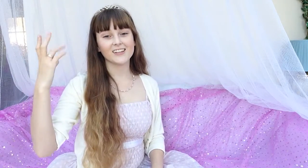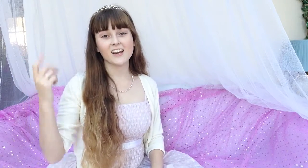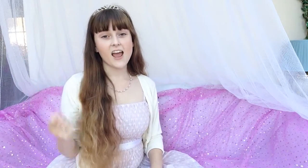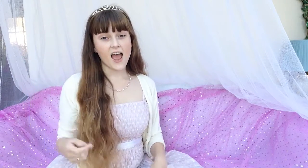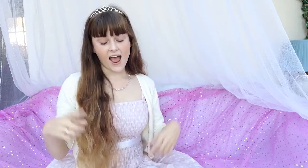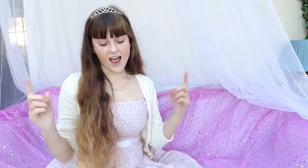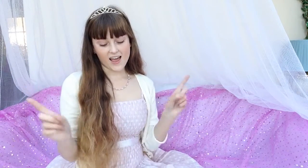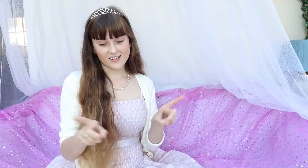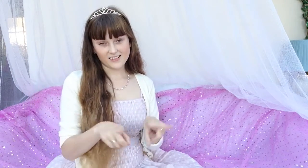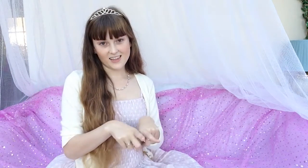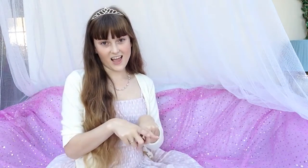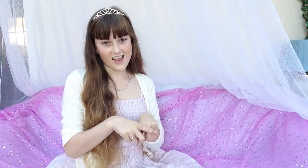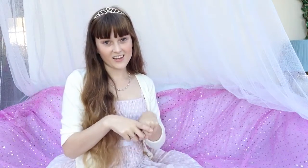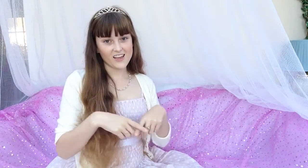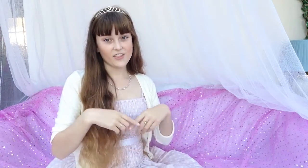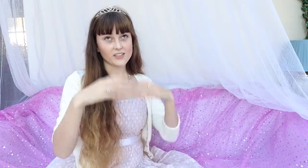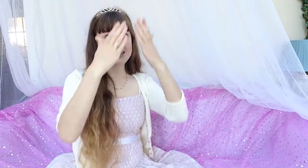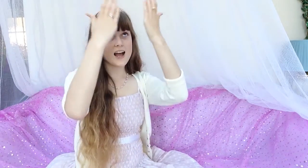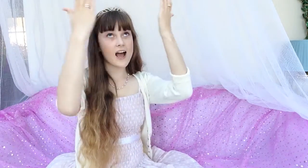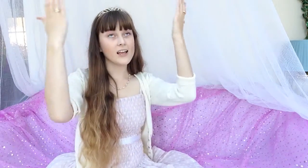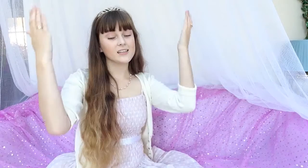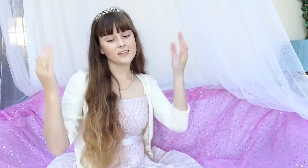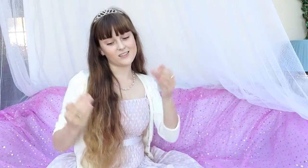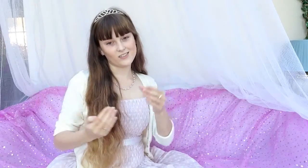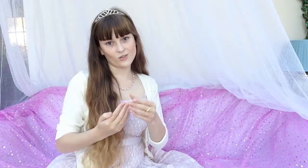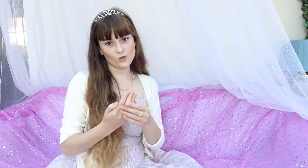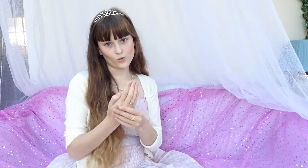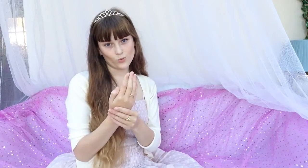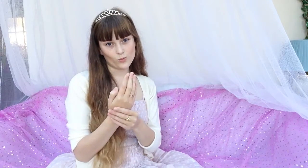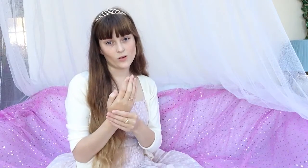And it's like the sky is new